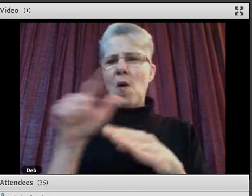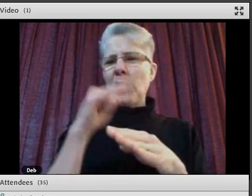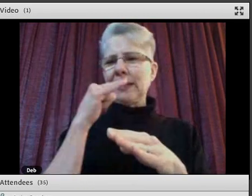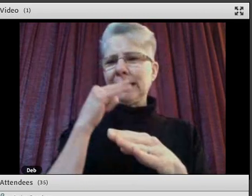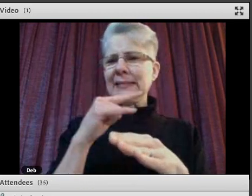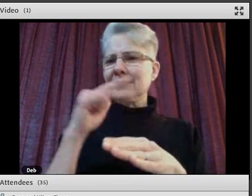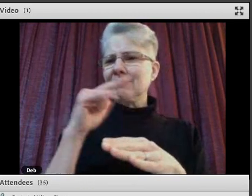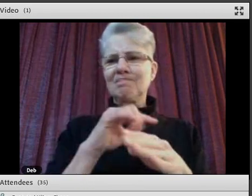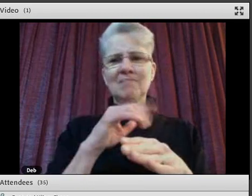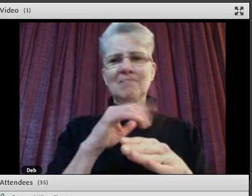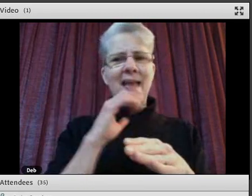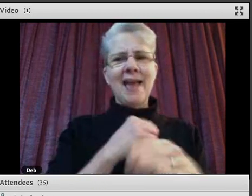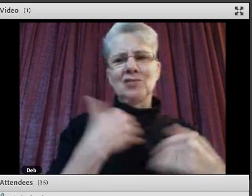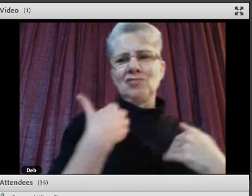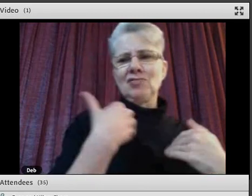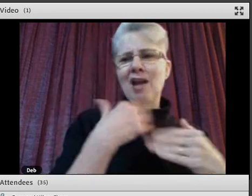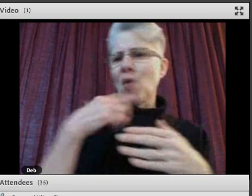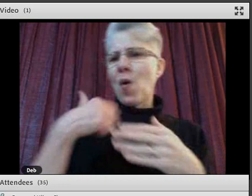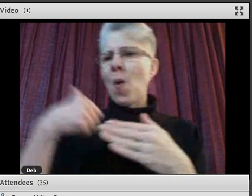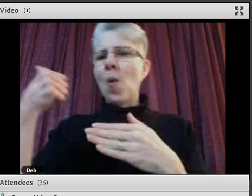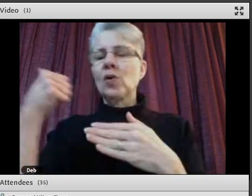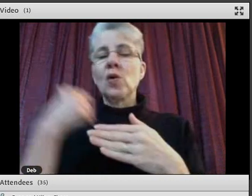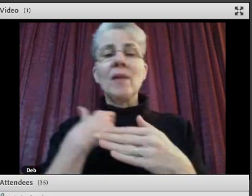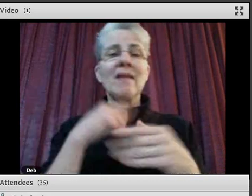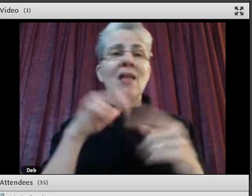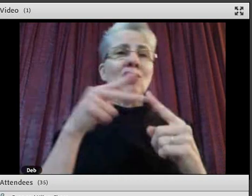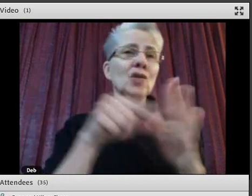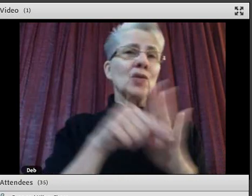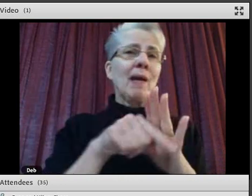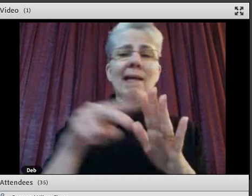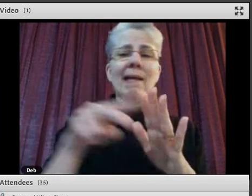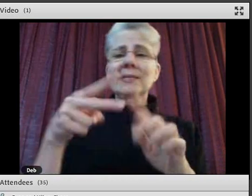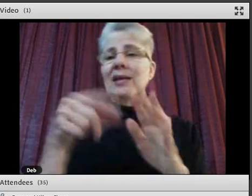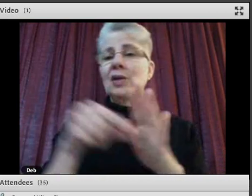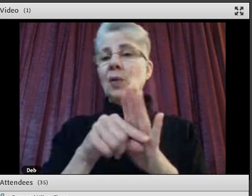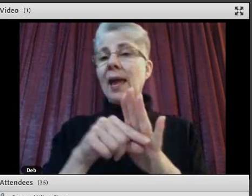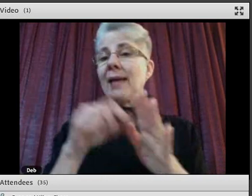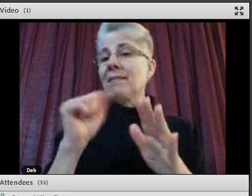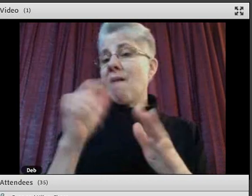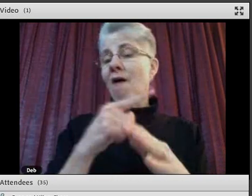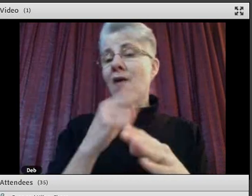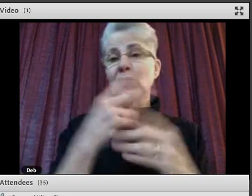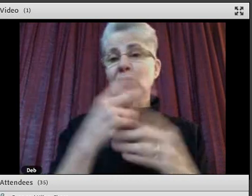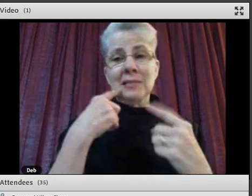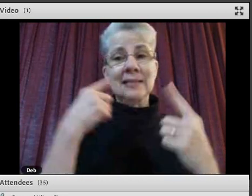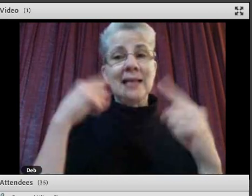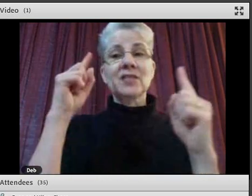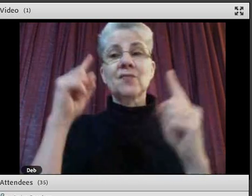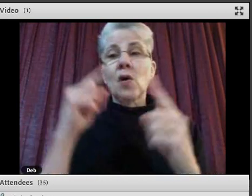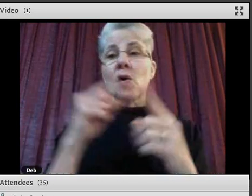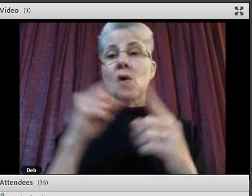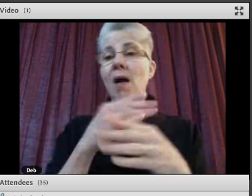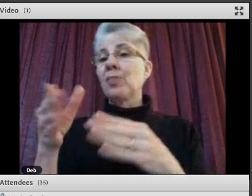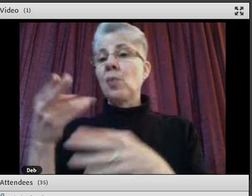We've really started this project in 3rd grade. I've had a couple 2nd graders showing success with this. And all the way up through high school,